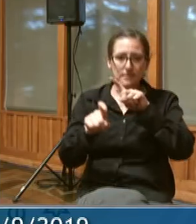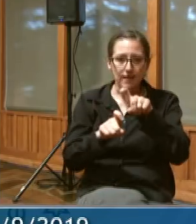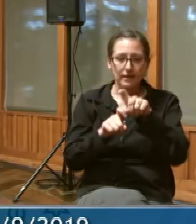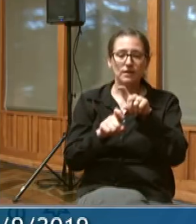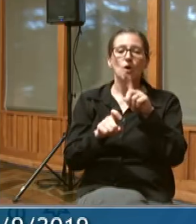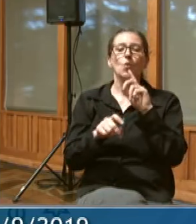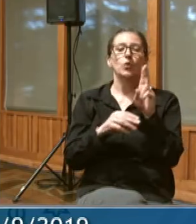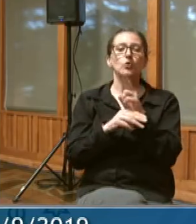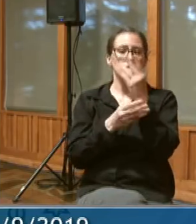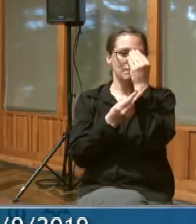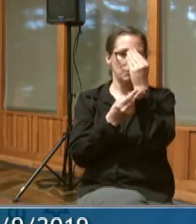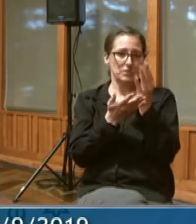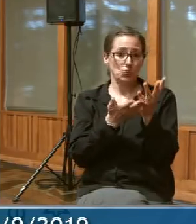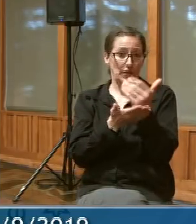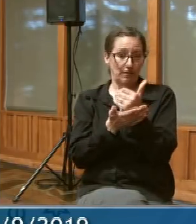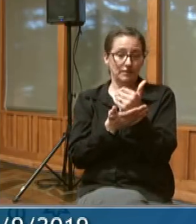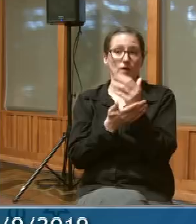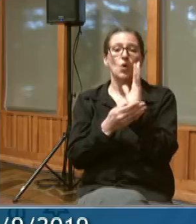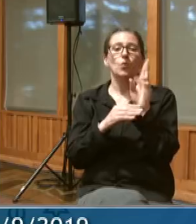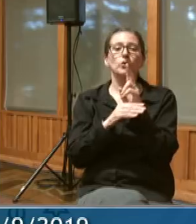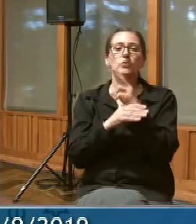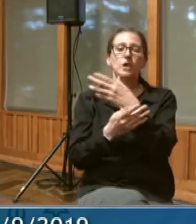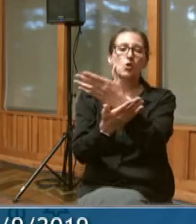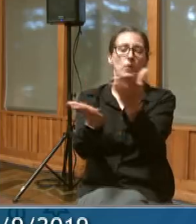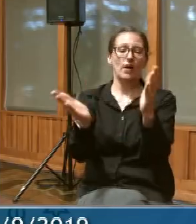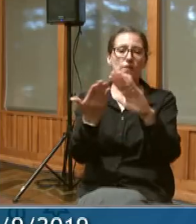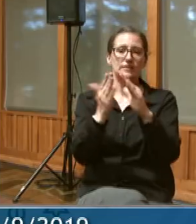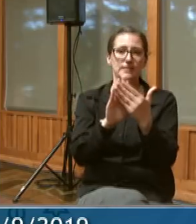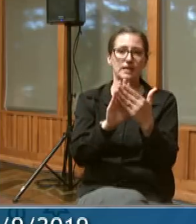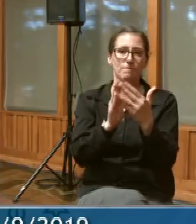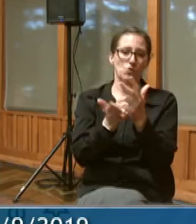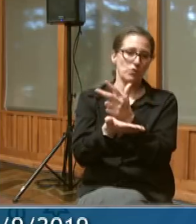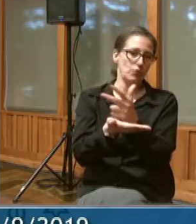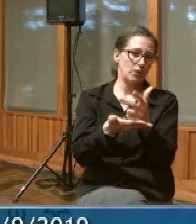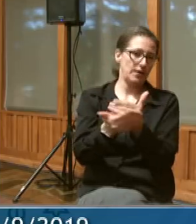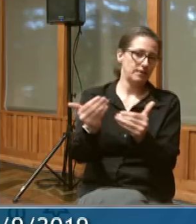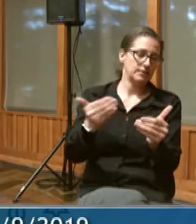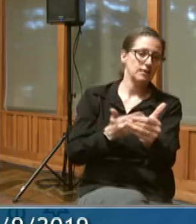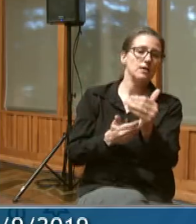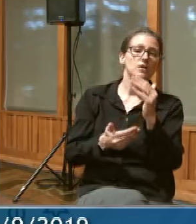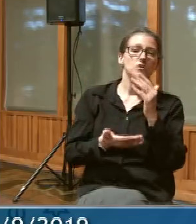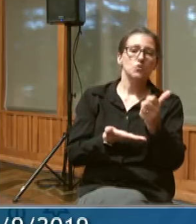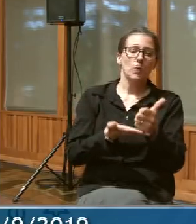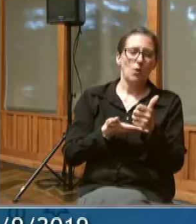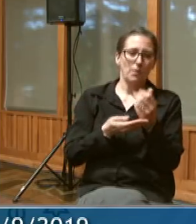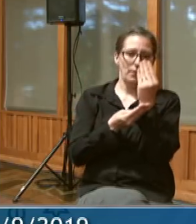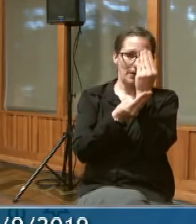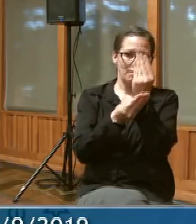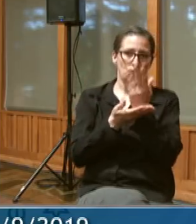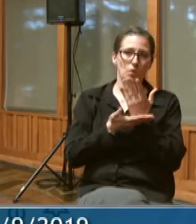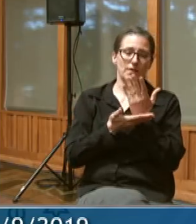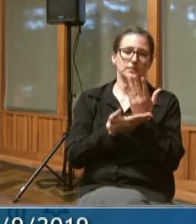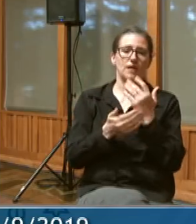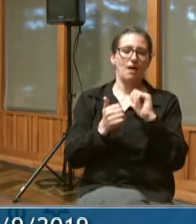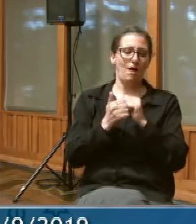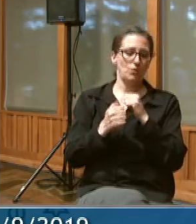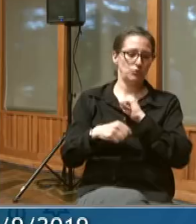WE HAVE GONE LIVE WITH OUR COMMUNITY INSIGHT SURVEY. WE'RE GOING TO USE THE INFORMATION COLLECTED FROM THIS SURVEY ACROSS THE CITY OVER THE NEXT THREE WEEKS TO HELP INFORM